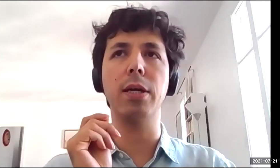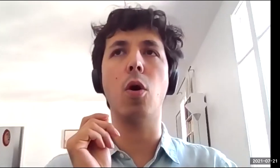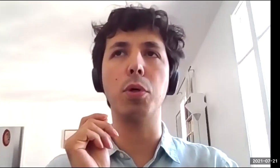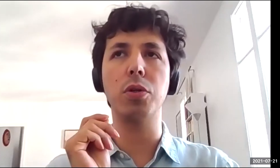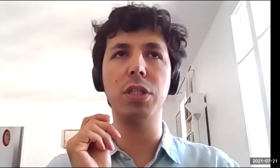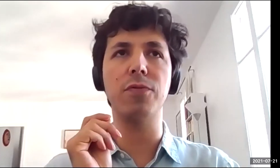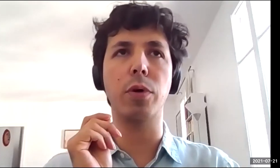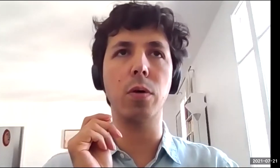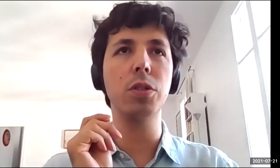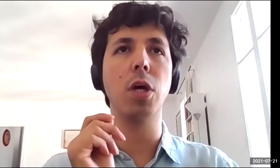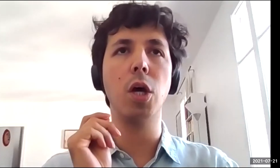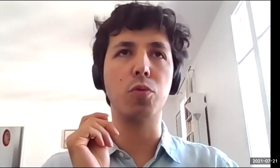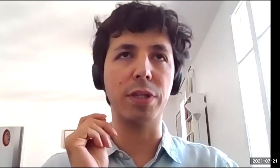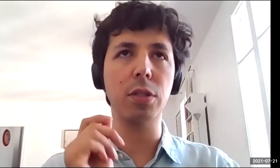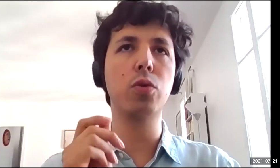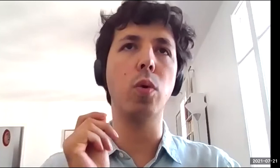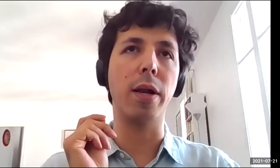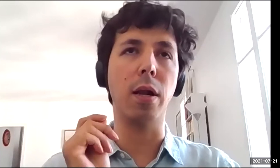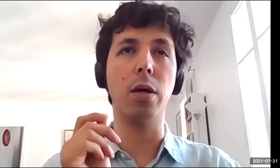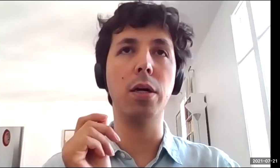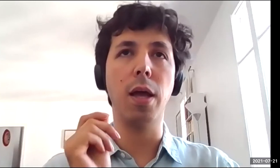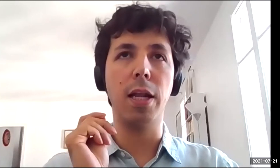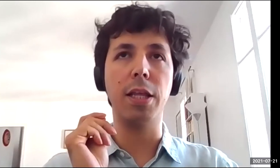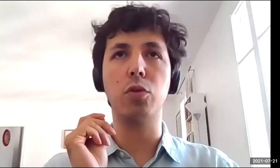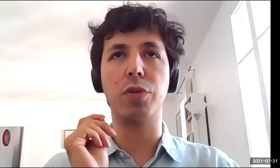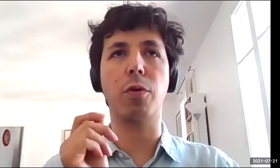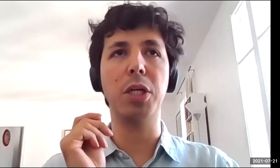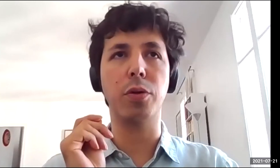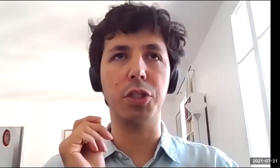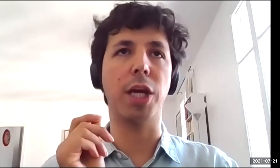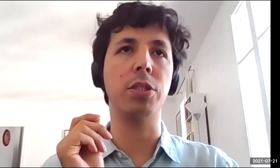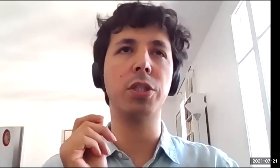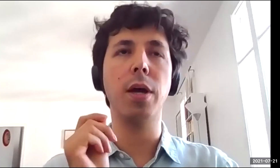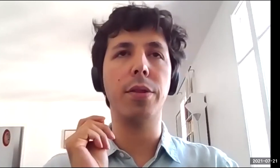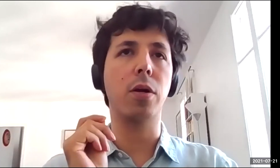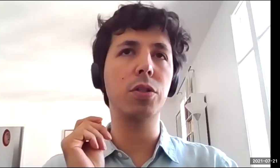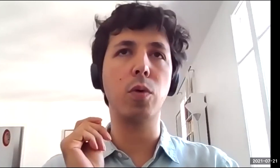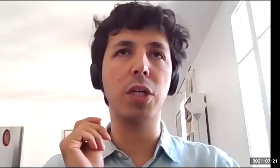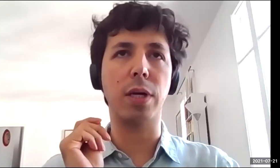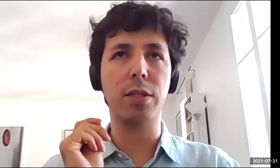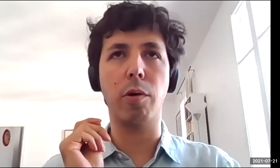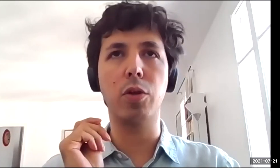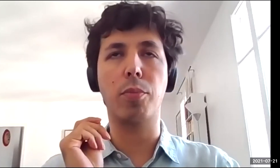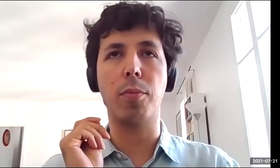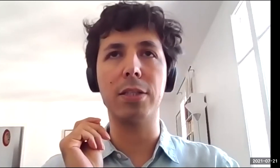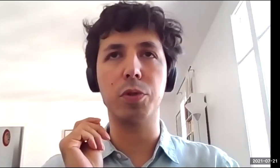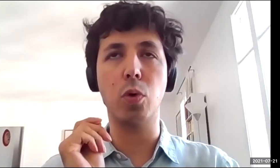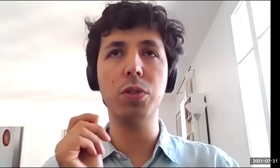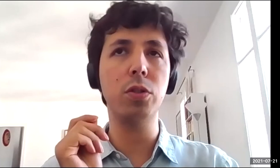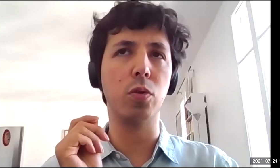This was created in December 2020 with over $250 million dedicated to specifically supporting opportunities